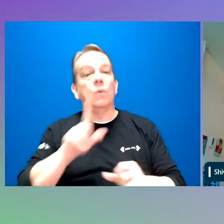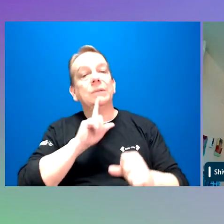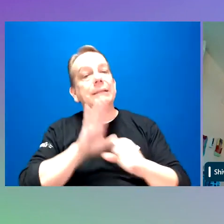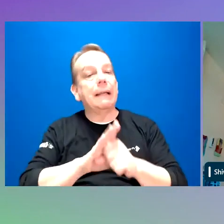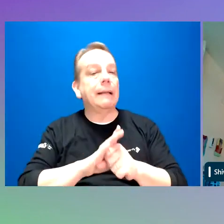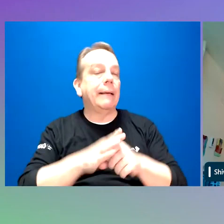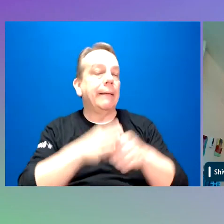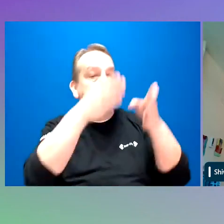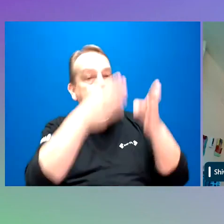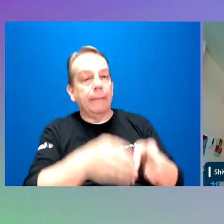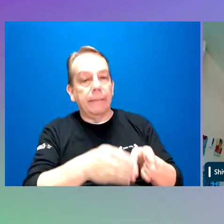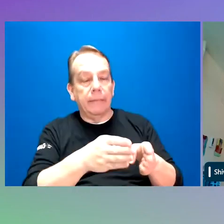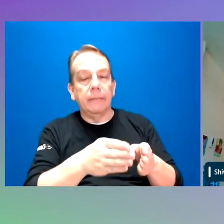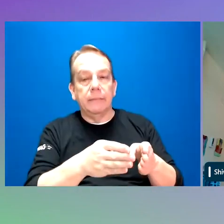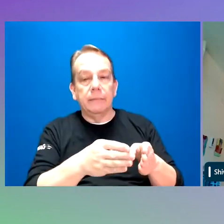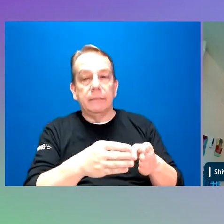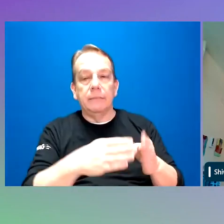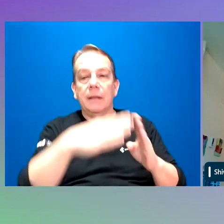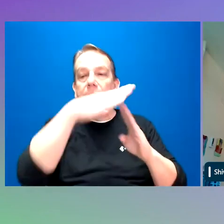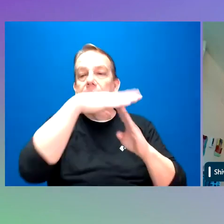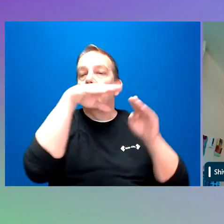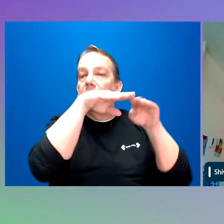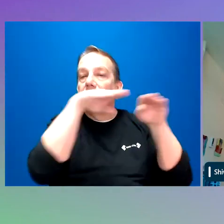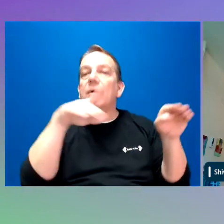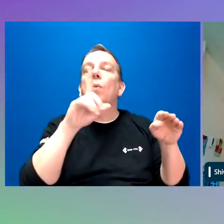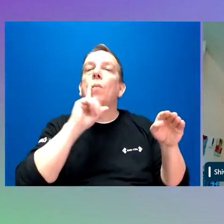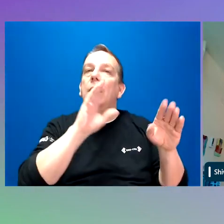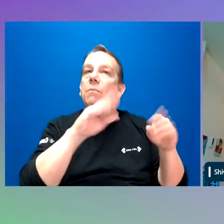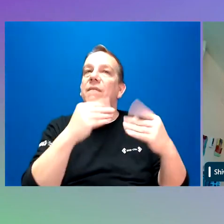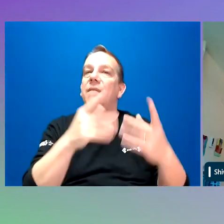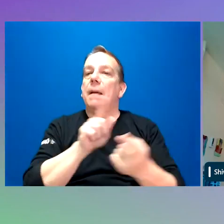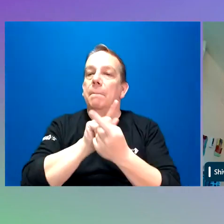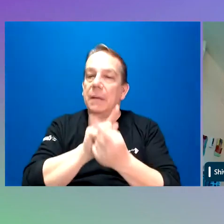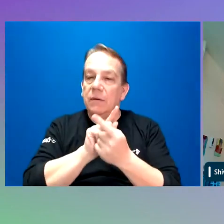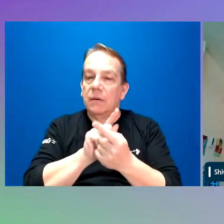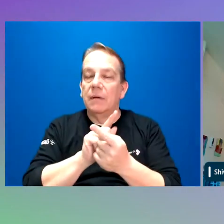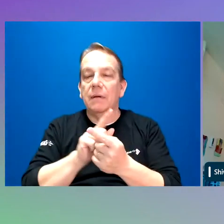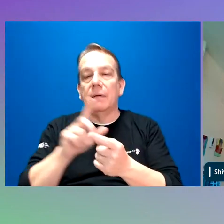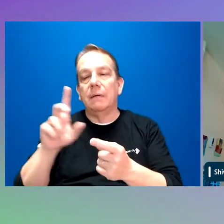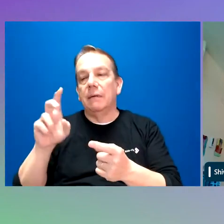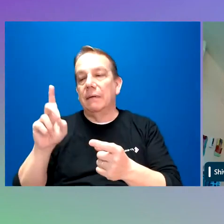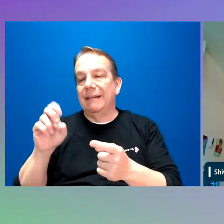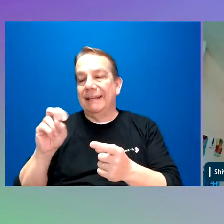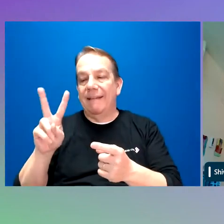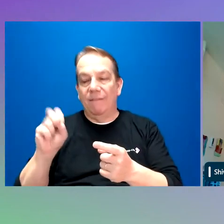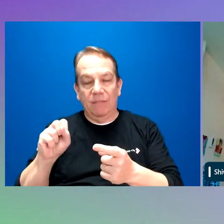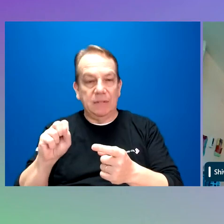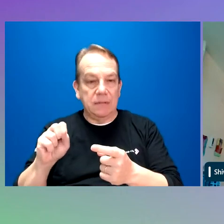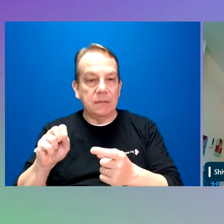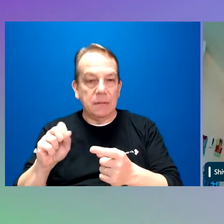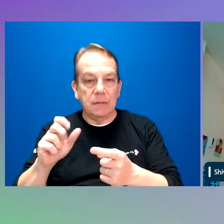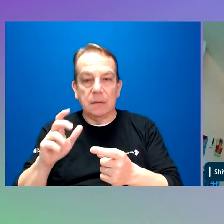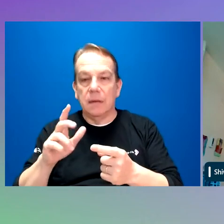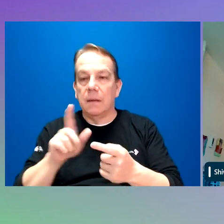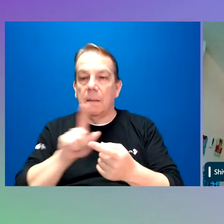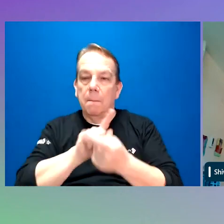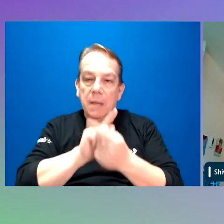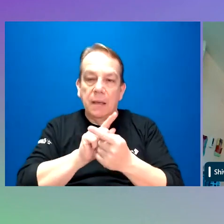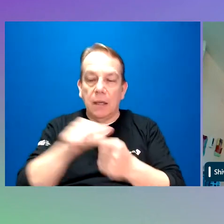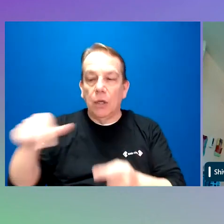a11y resources would start mentoring devs in that in that